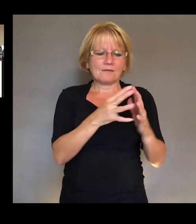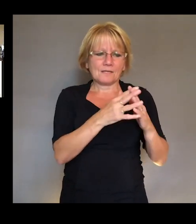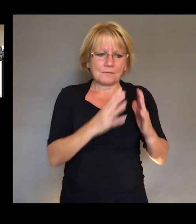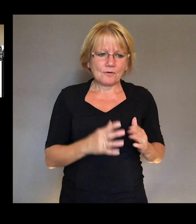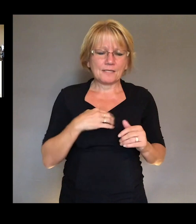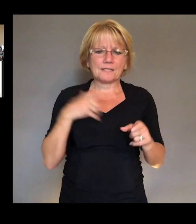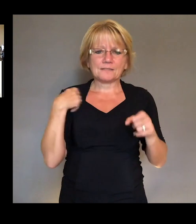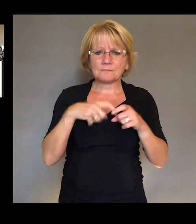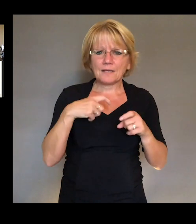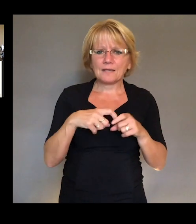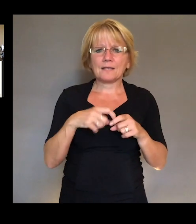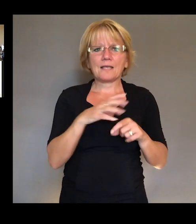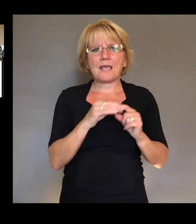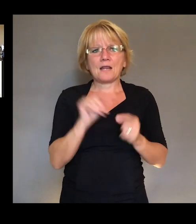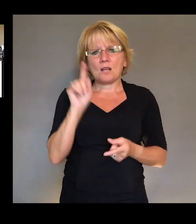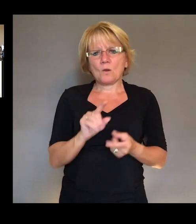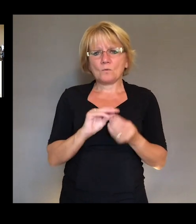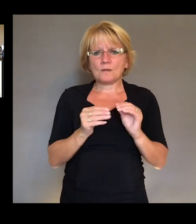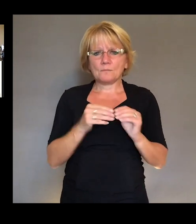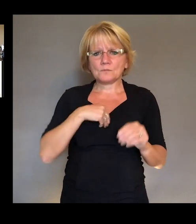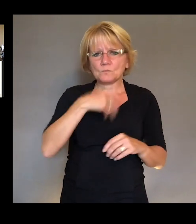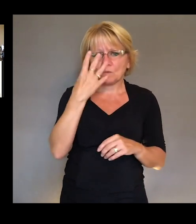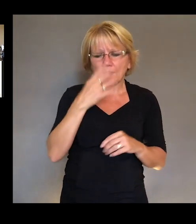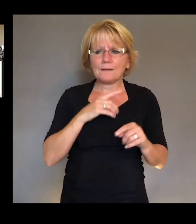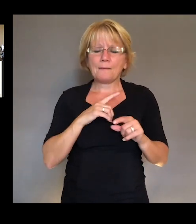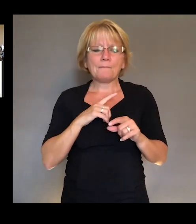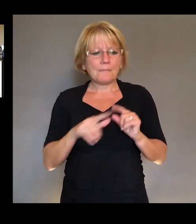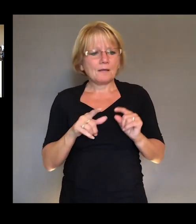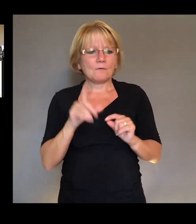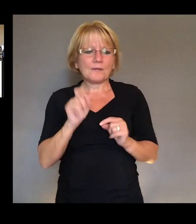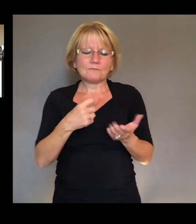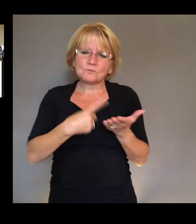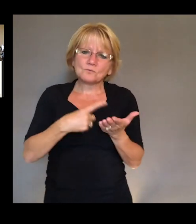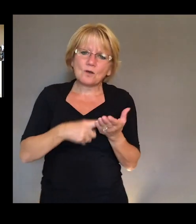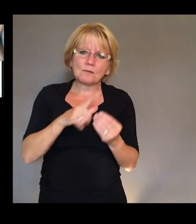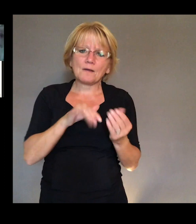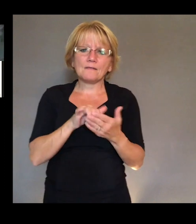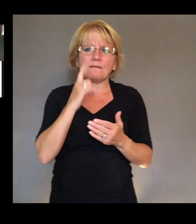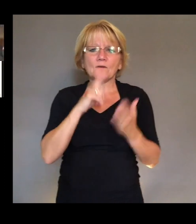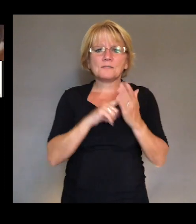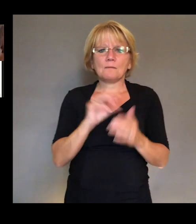I feel that I need to say that to my students because they come from homes where they talk about it. So when we talk about Martin Luther King,